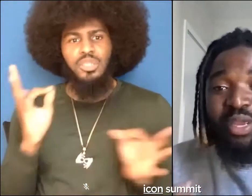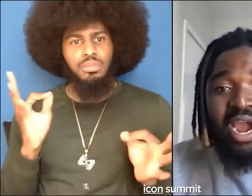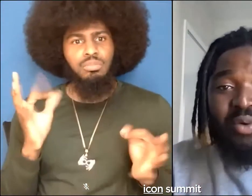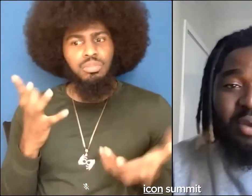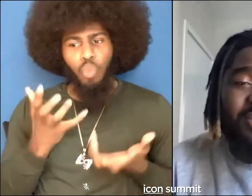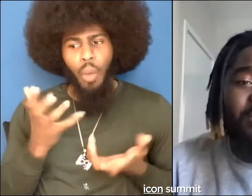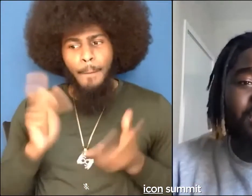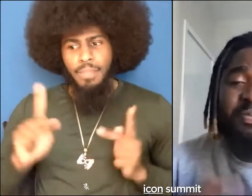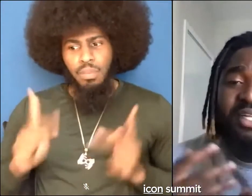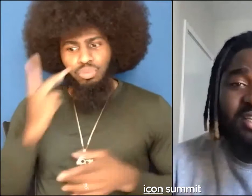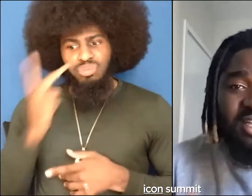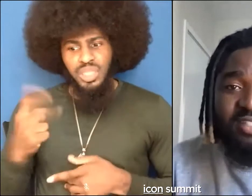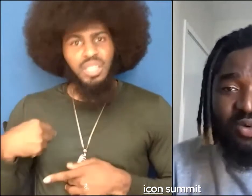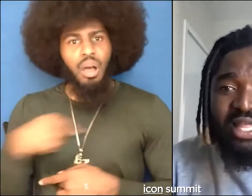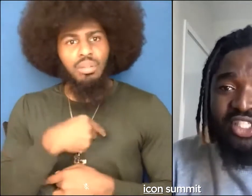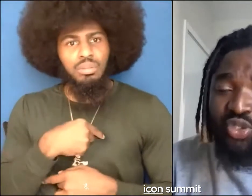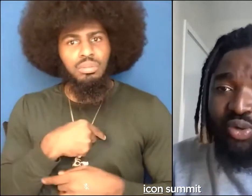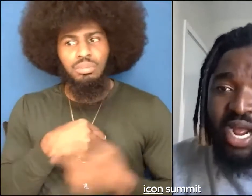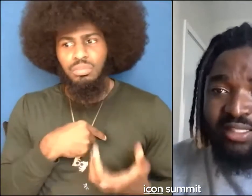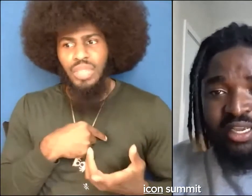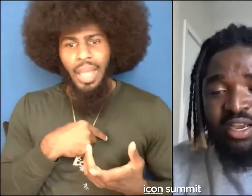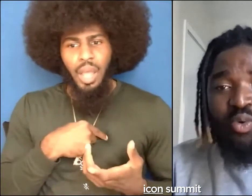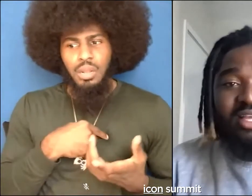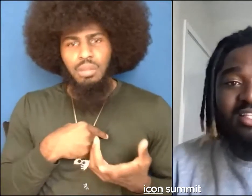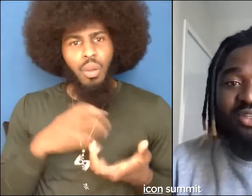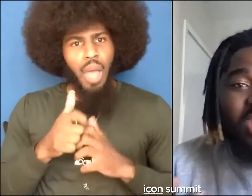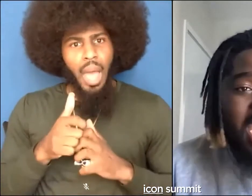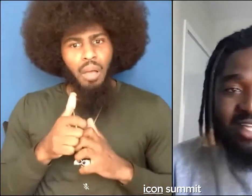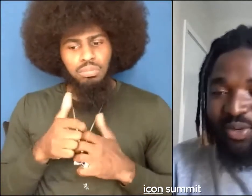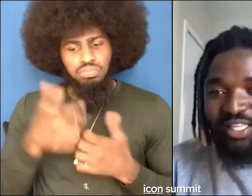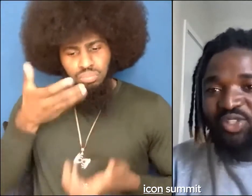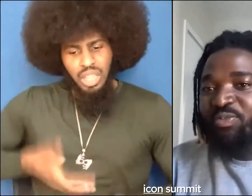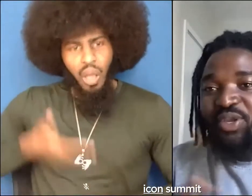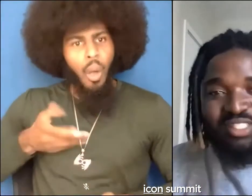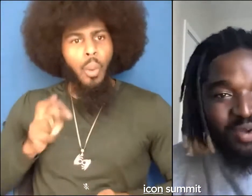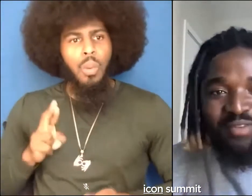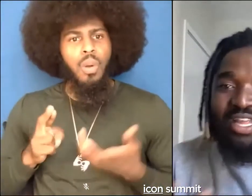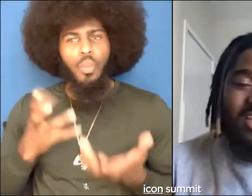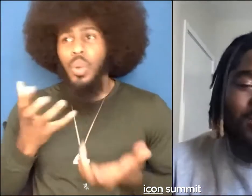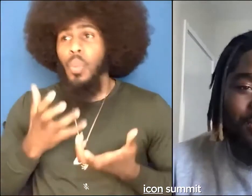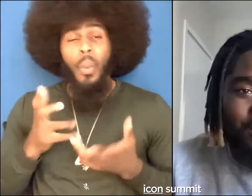We want freedom to express ourselves in a way that's true to us. Whether it's through art, whether it's through music, whatever you can think of.